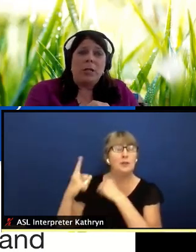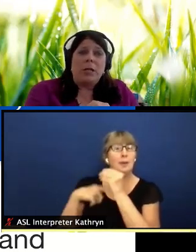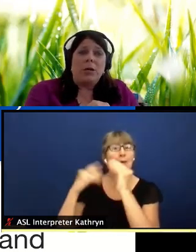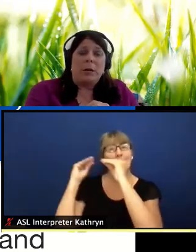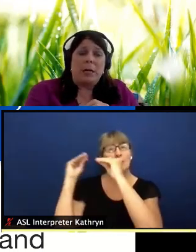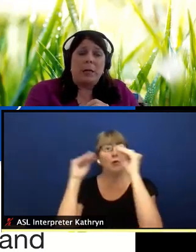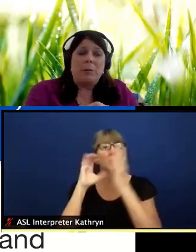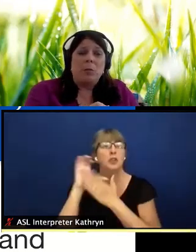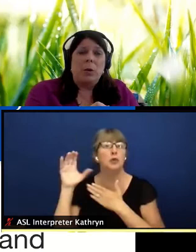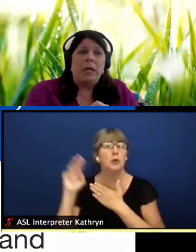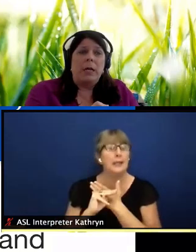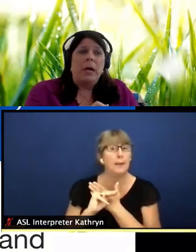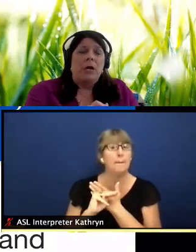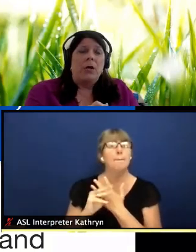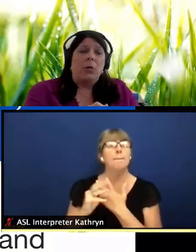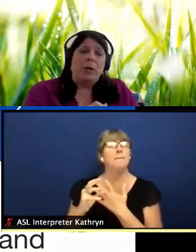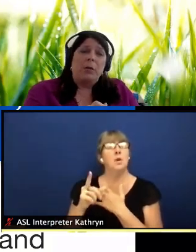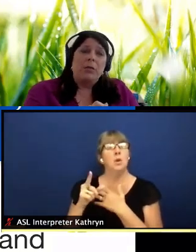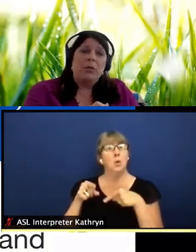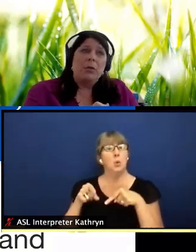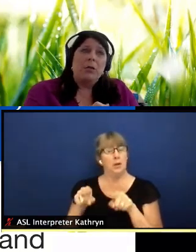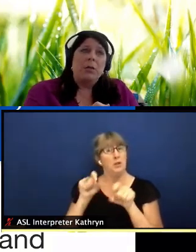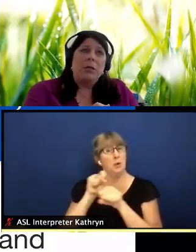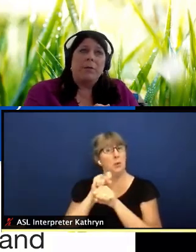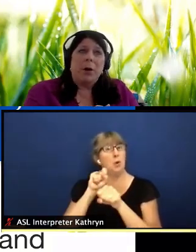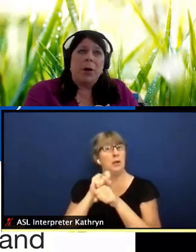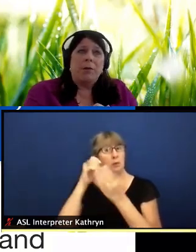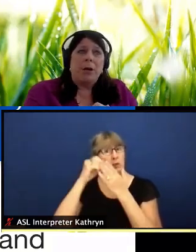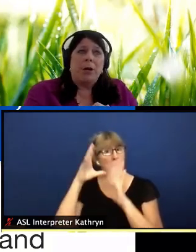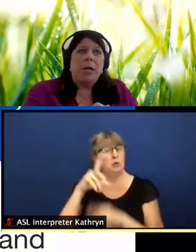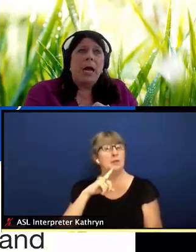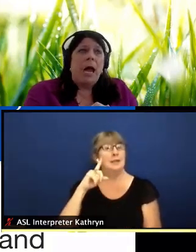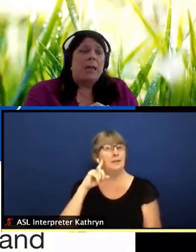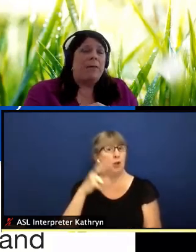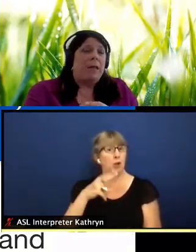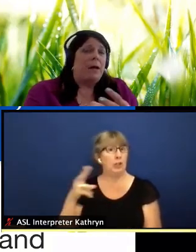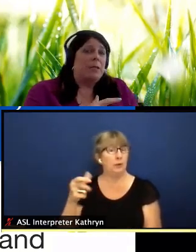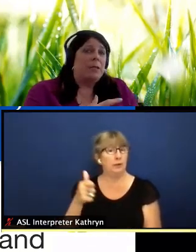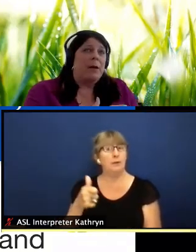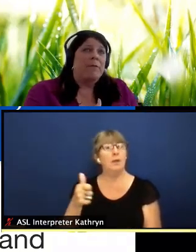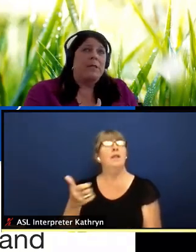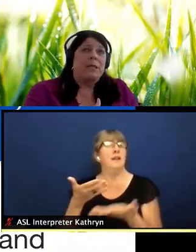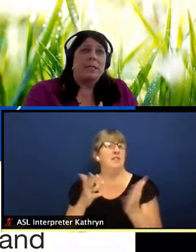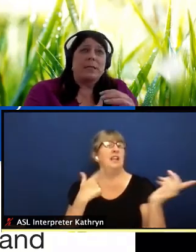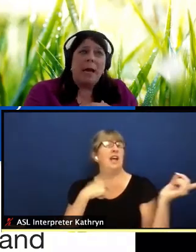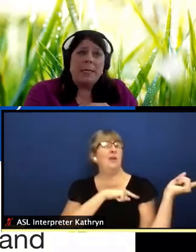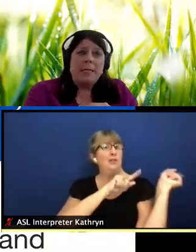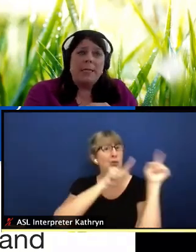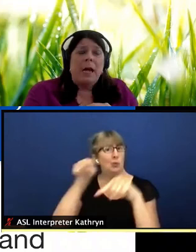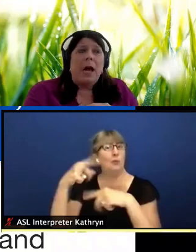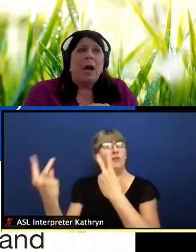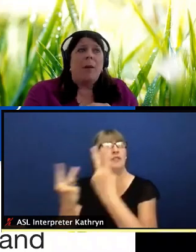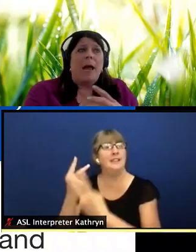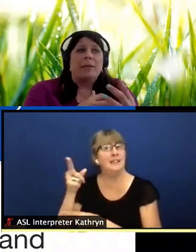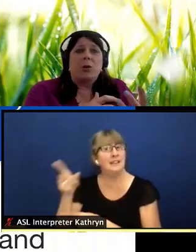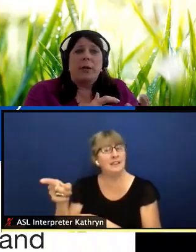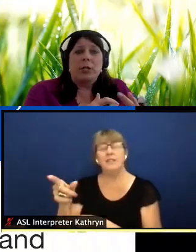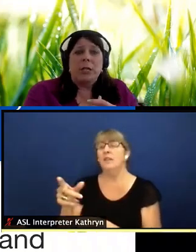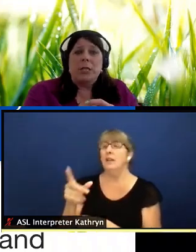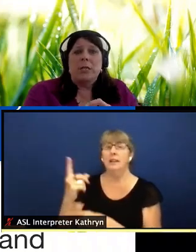and curriculum, when you're working with students that are deaf or hard of hearing, they've allowed us to come visit the site, ask questions.